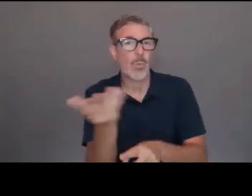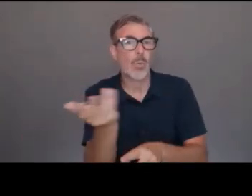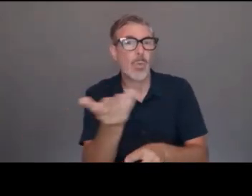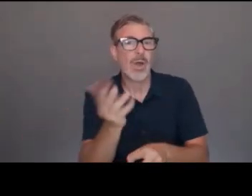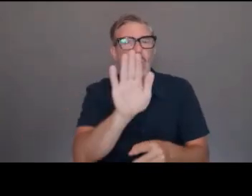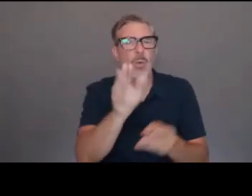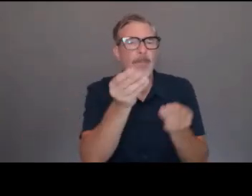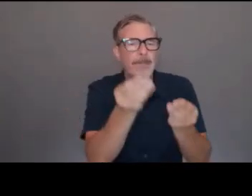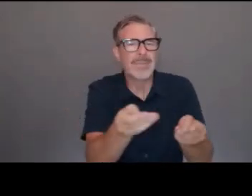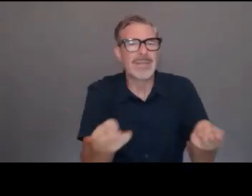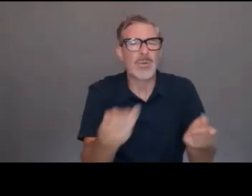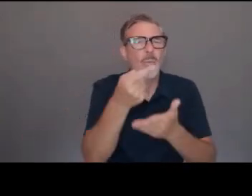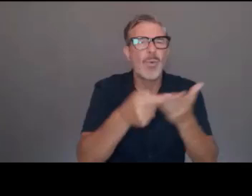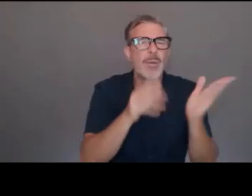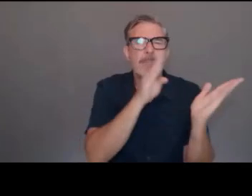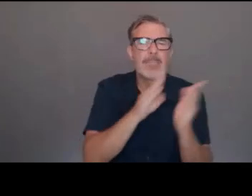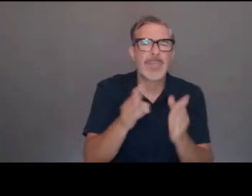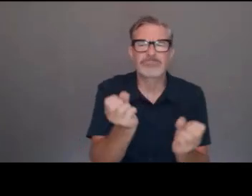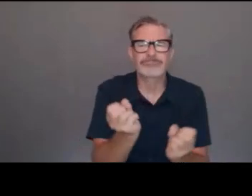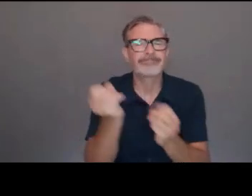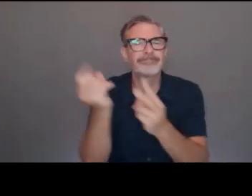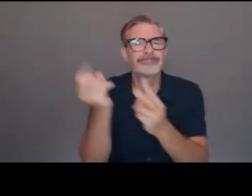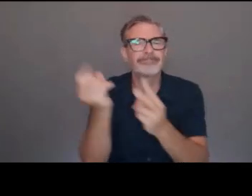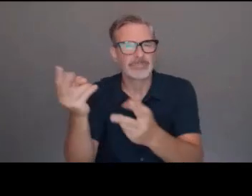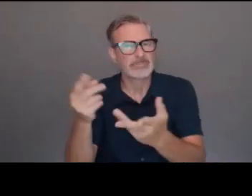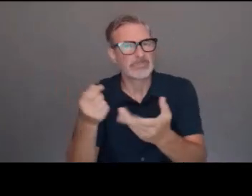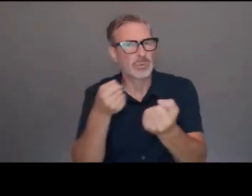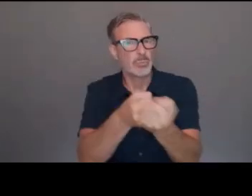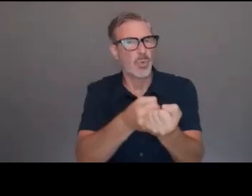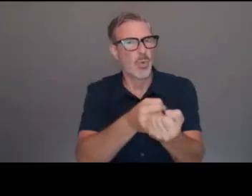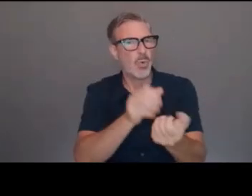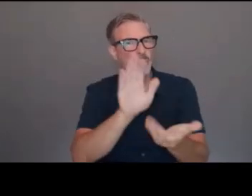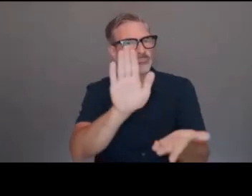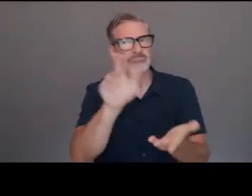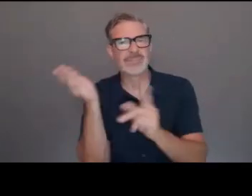really choosing support material that best showcases or highlights what you might be